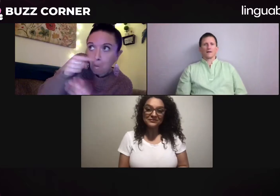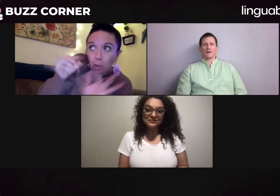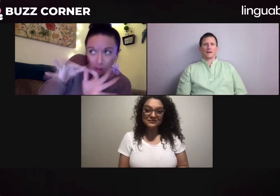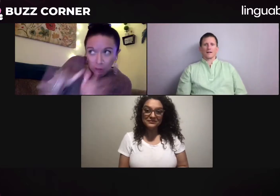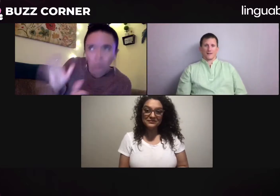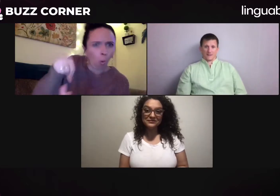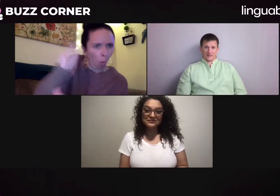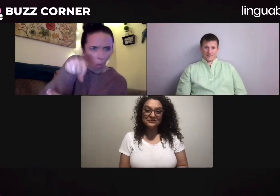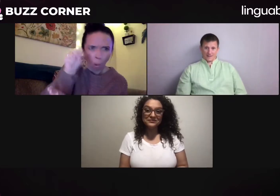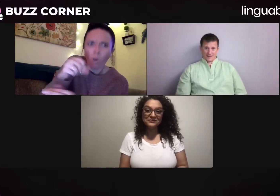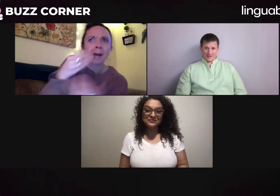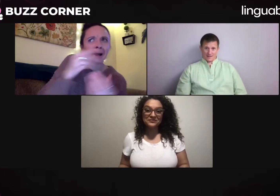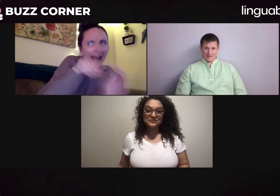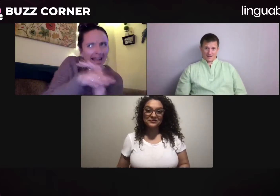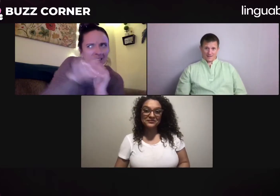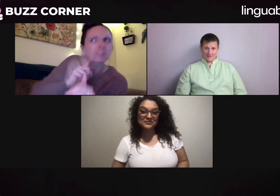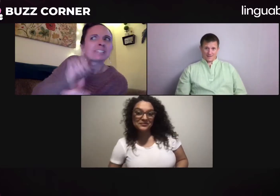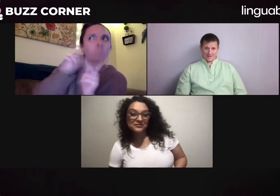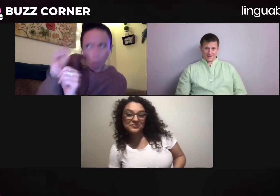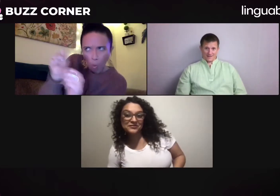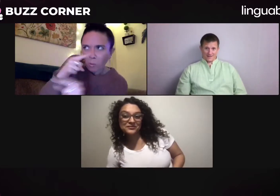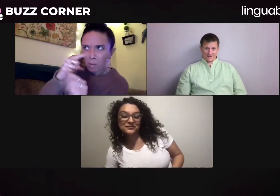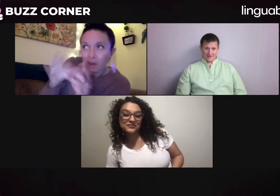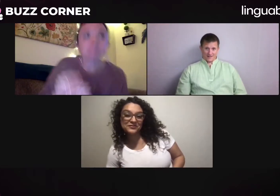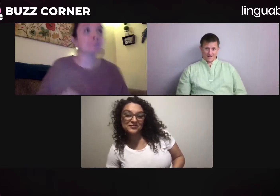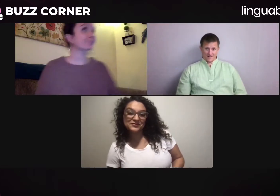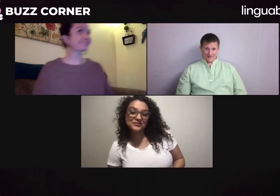But if an interpreter arranges to be there